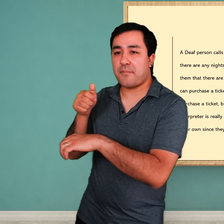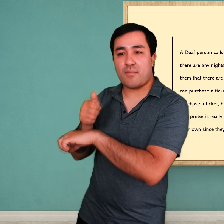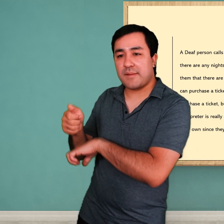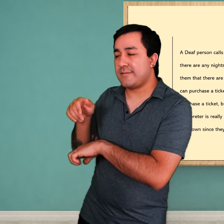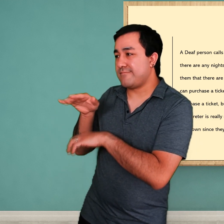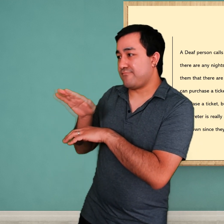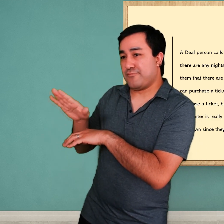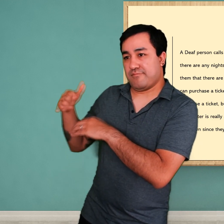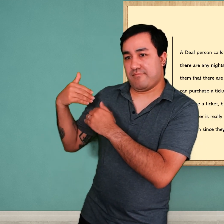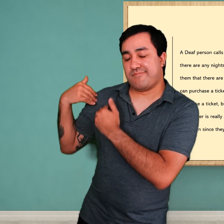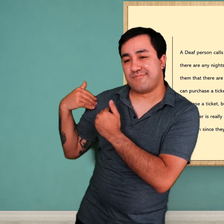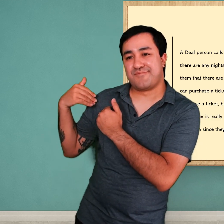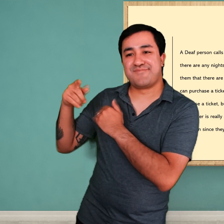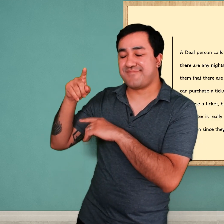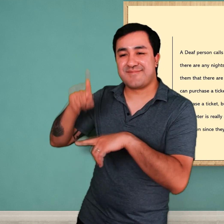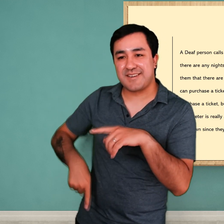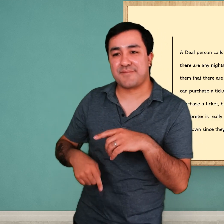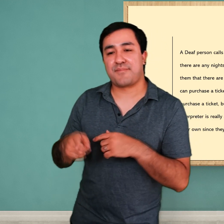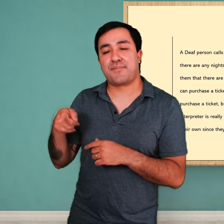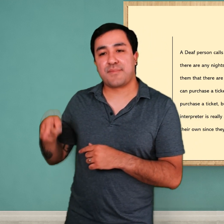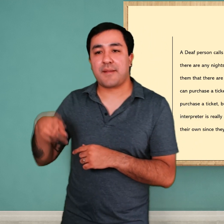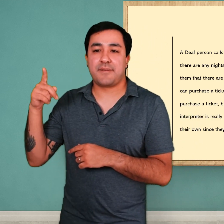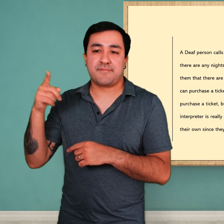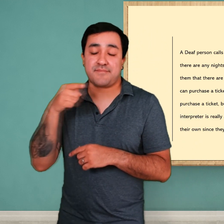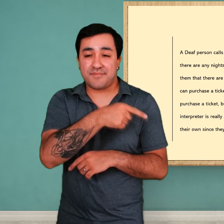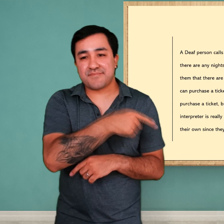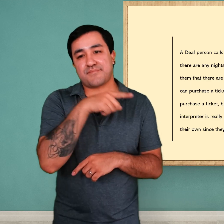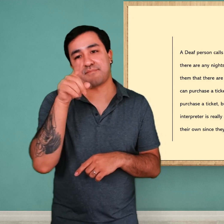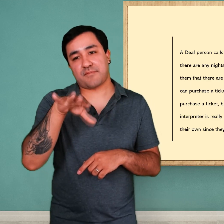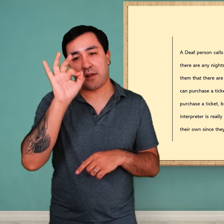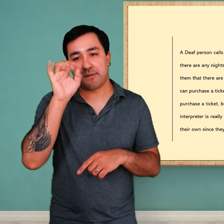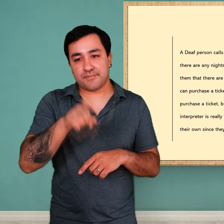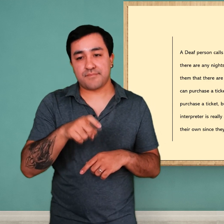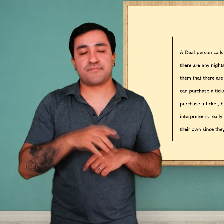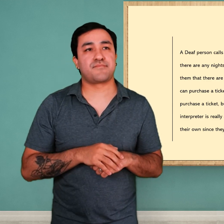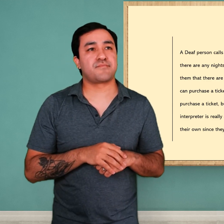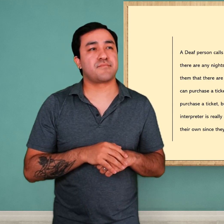Therefore, the theatre cannot force the burden onto the Deaf person to find accommodation.